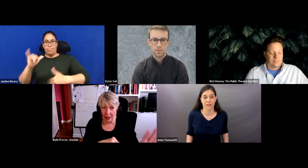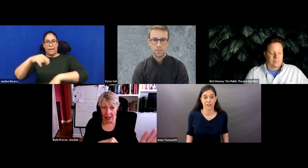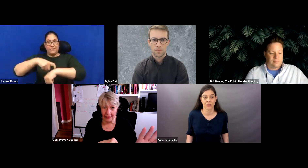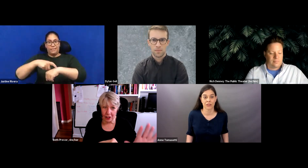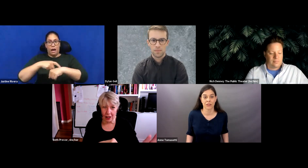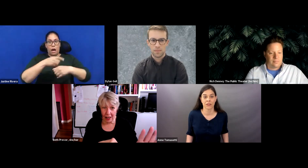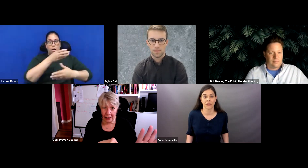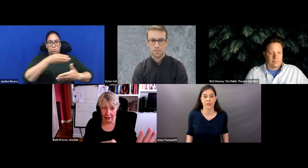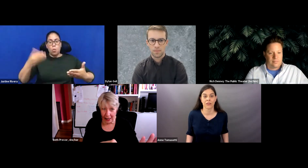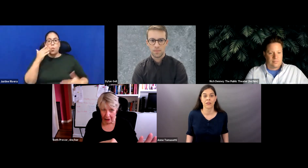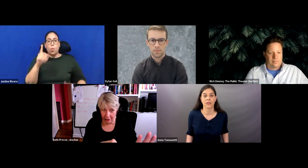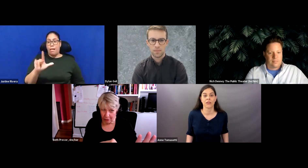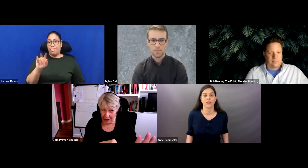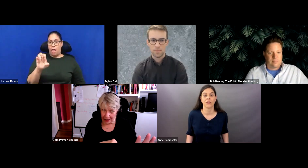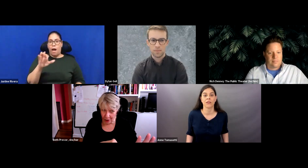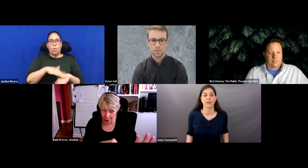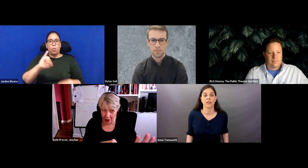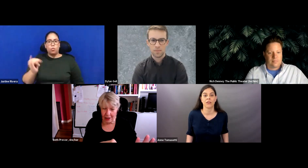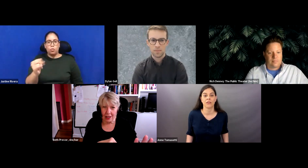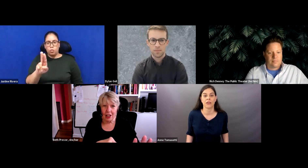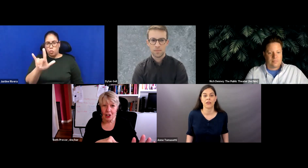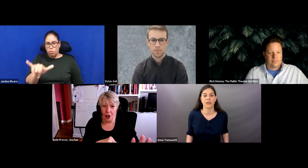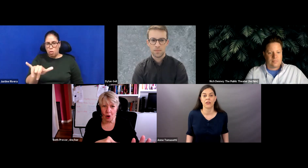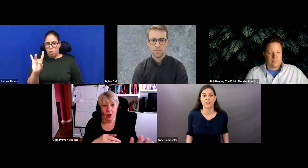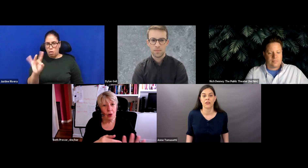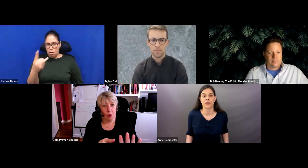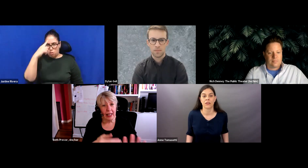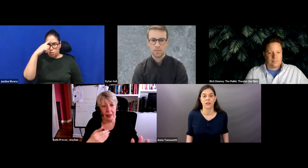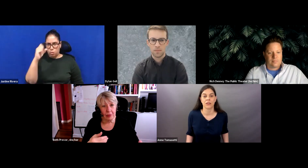be live on July 8, I think that's what it was. So we had